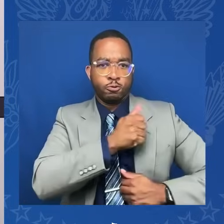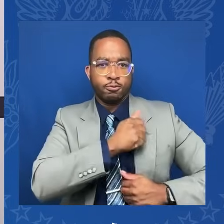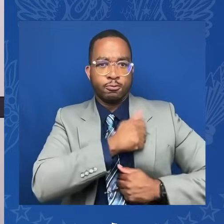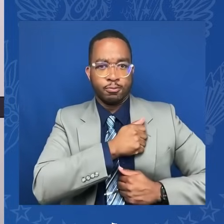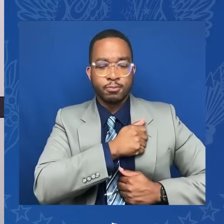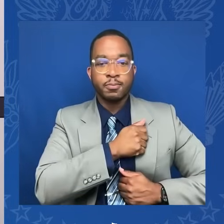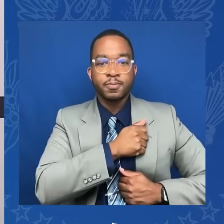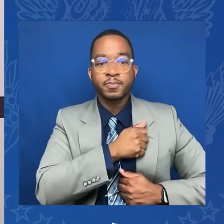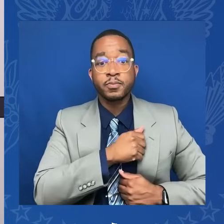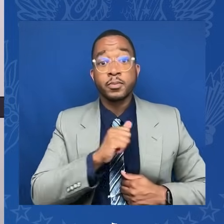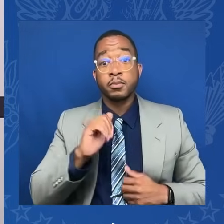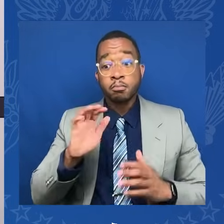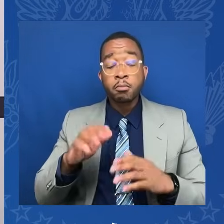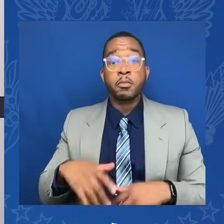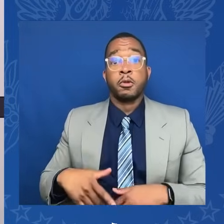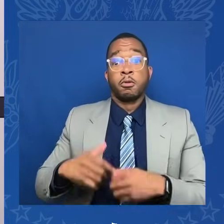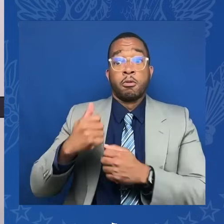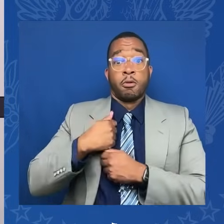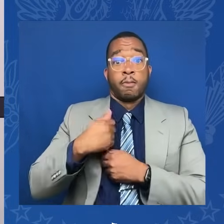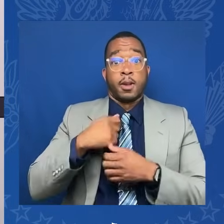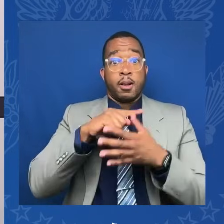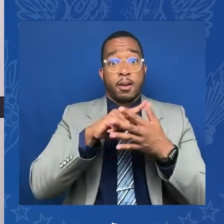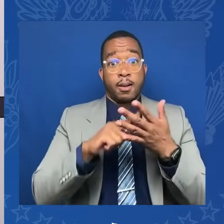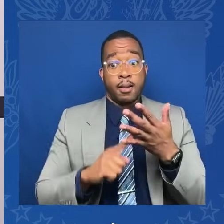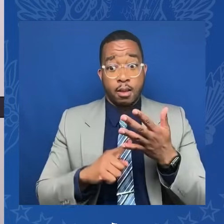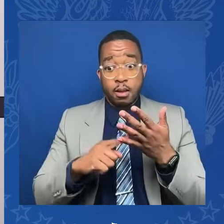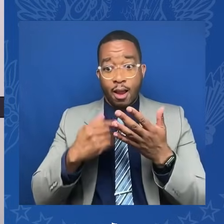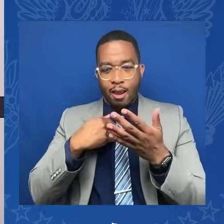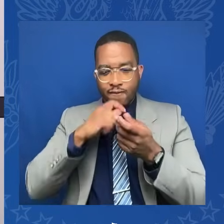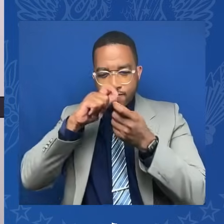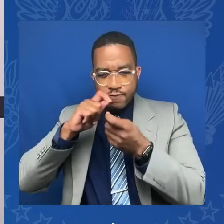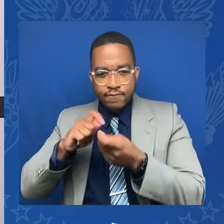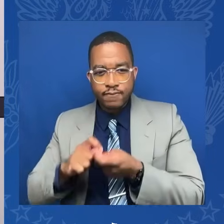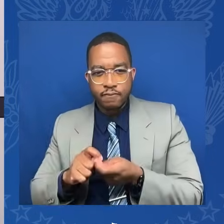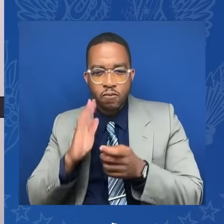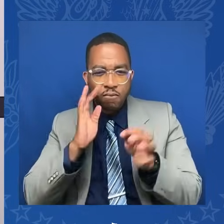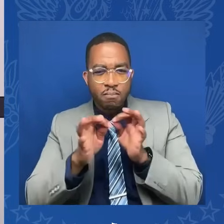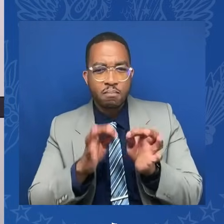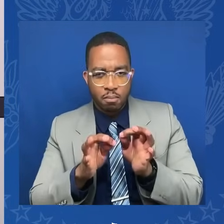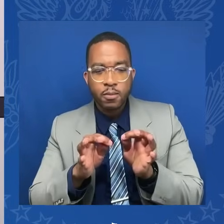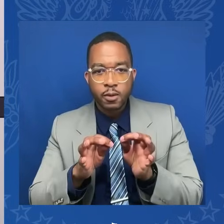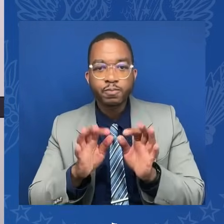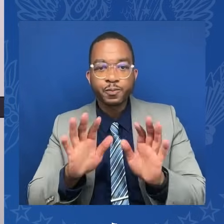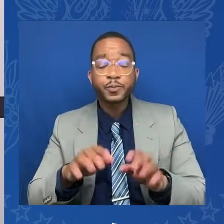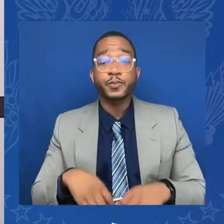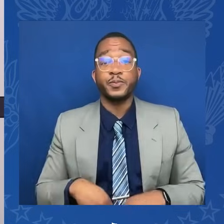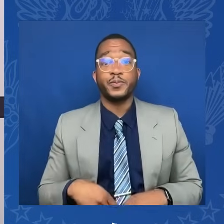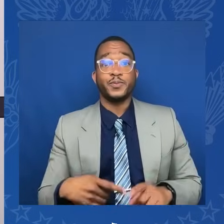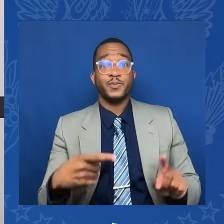as I said, raging out there. But during the G7, we hope --